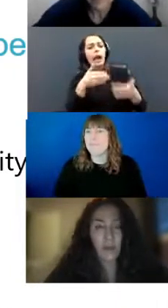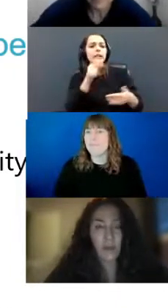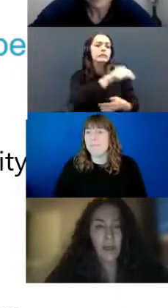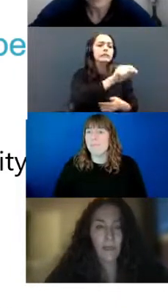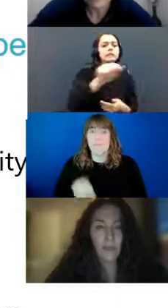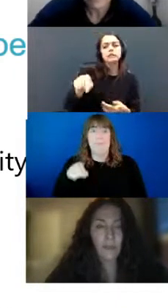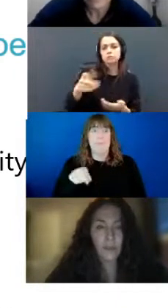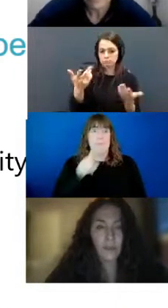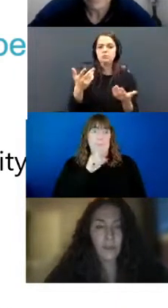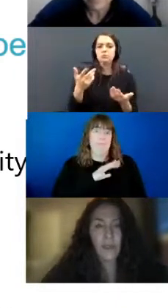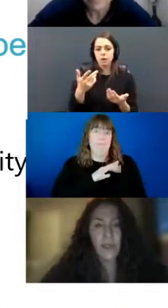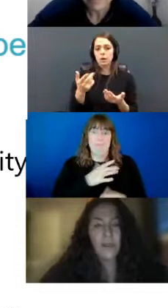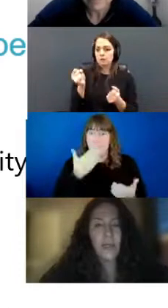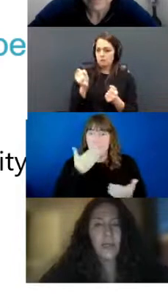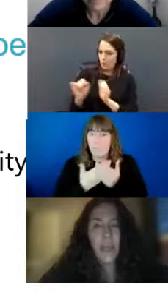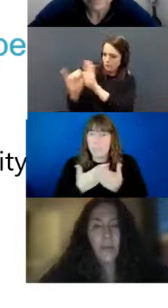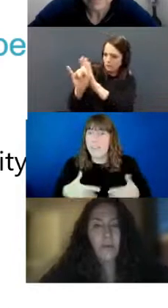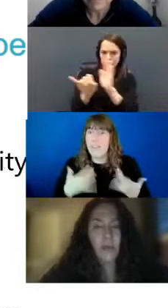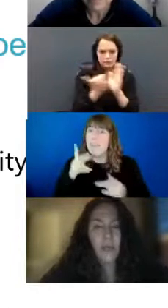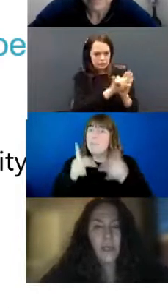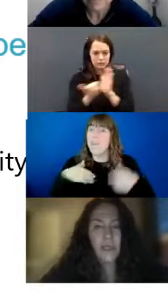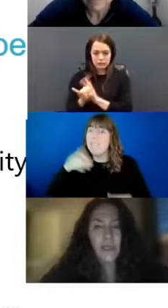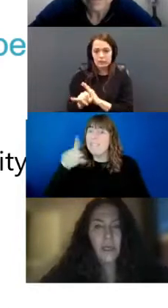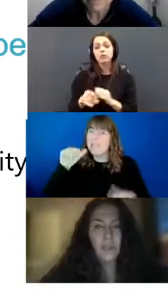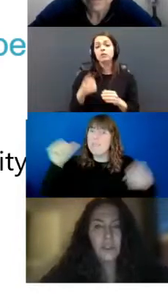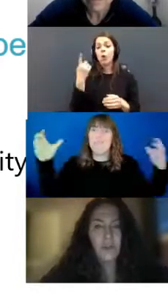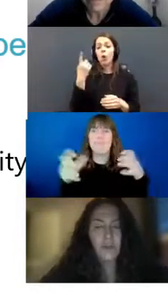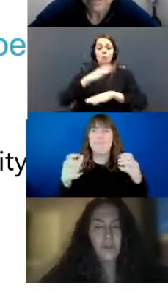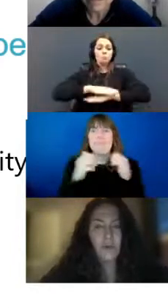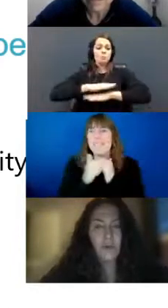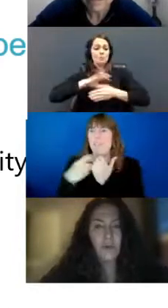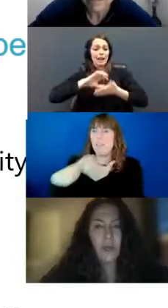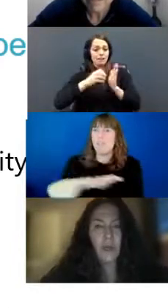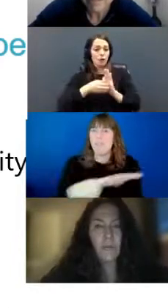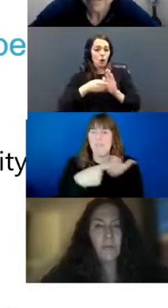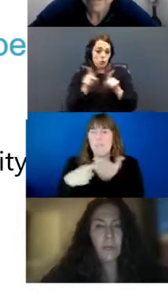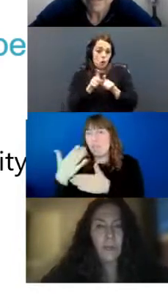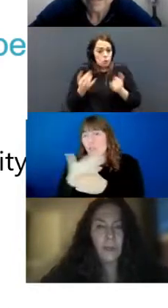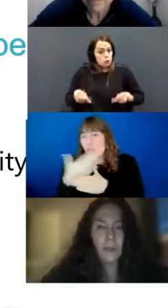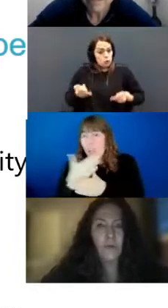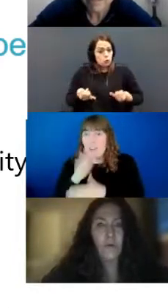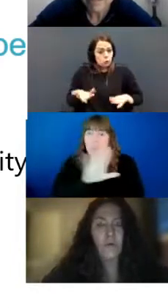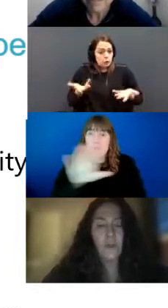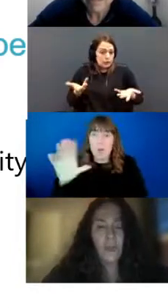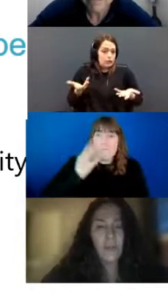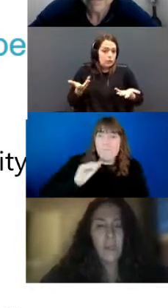uh people with disabilities can gather and um share their common concerns and ideas